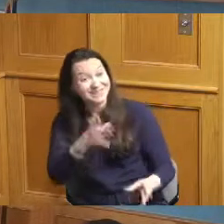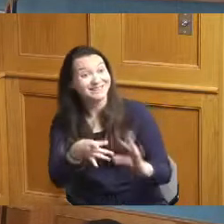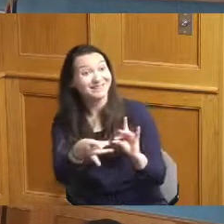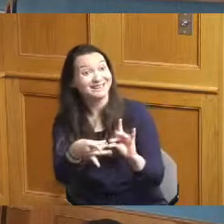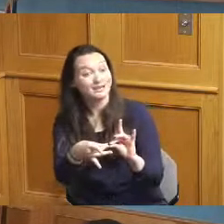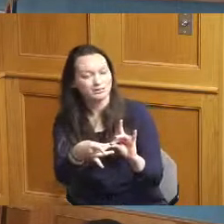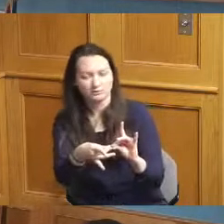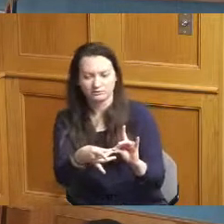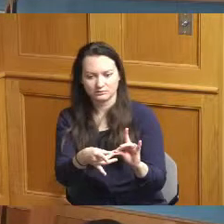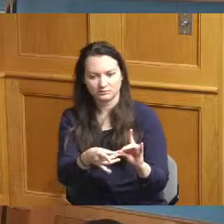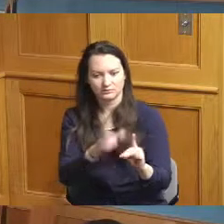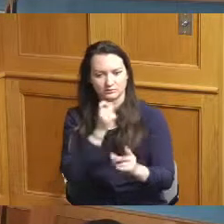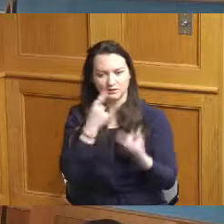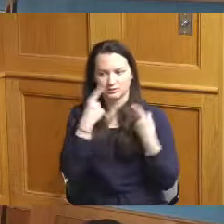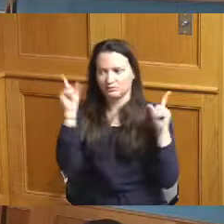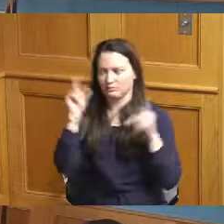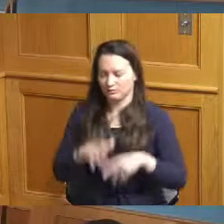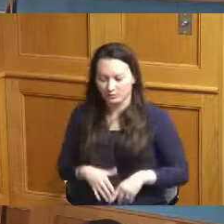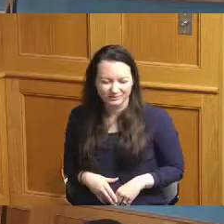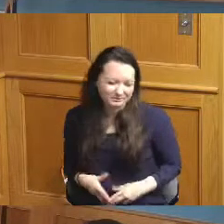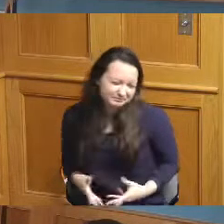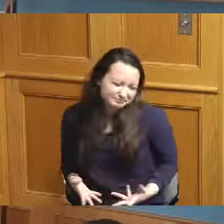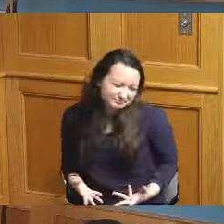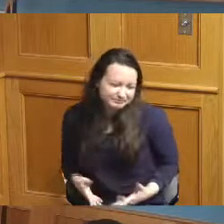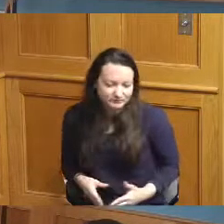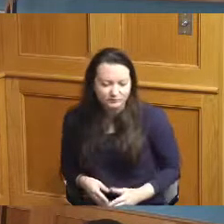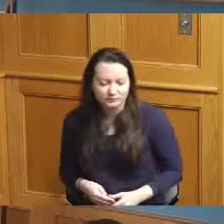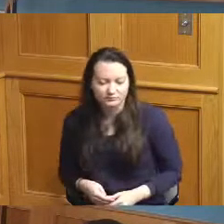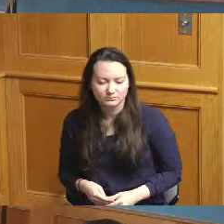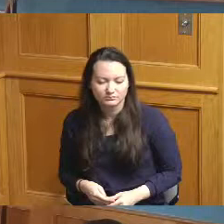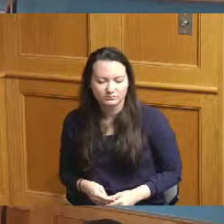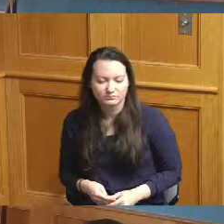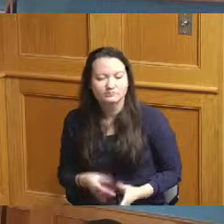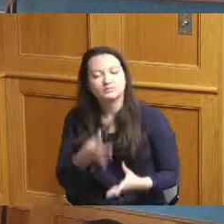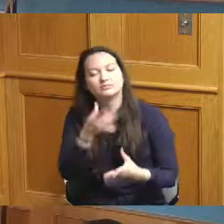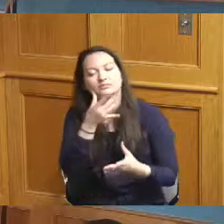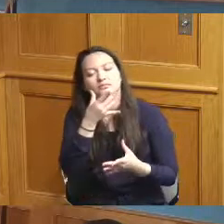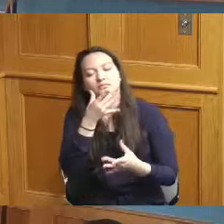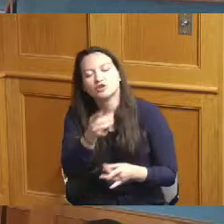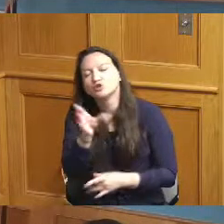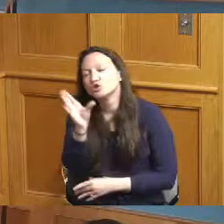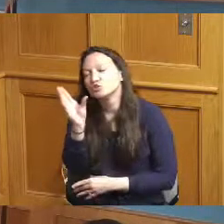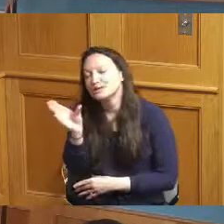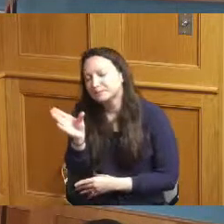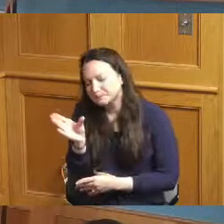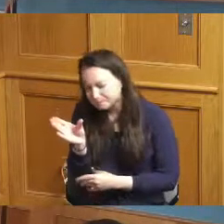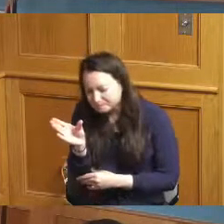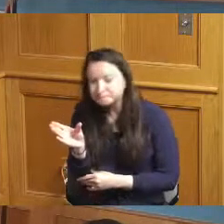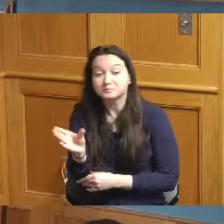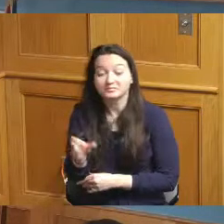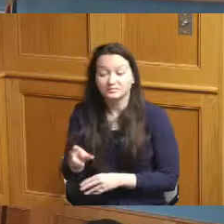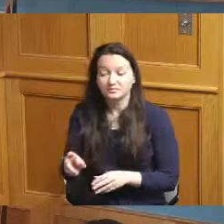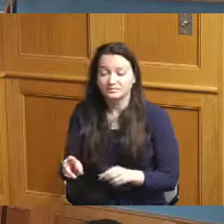you don't really do it so I was just interested in your presentation that one you looked at a company